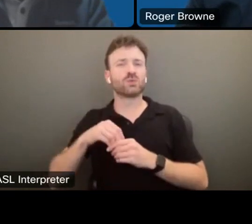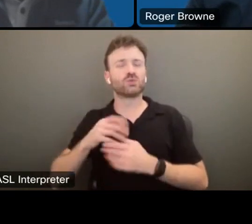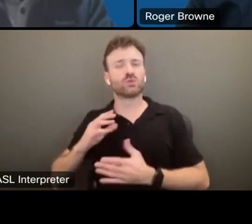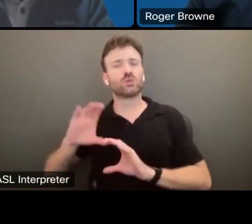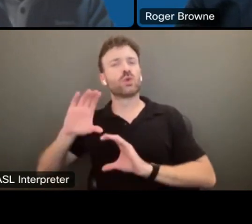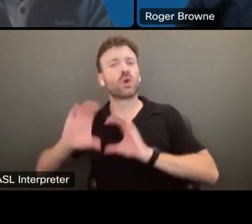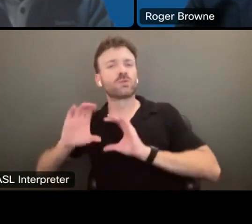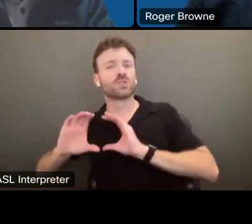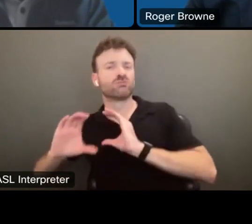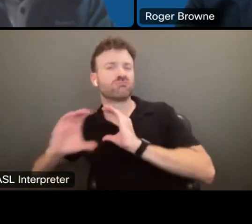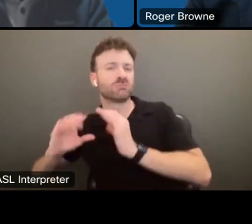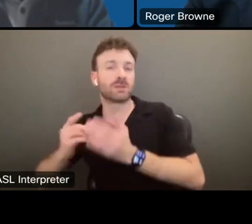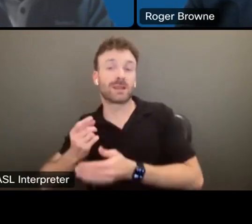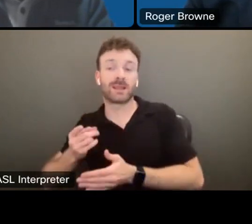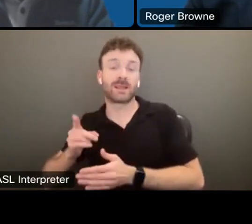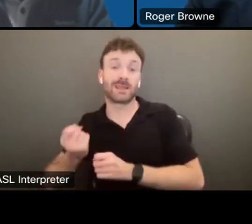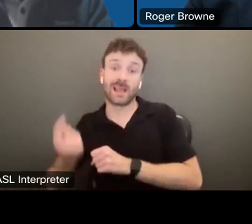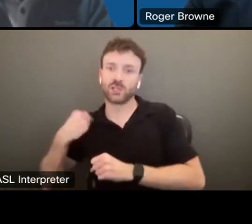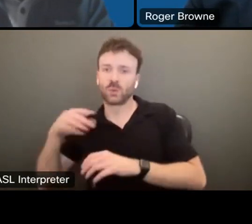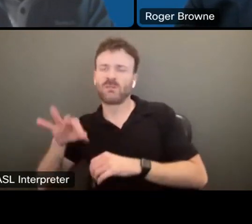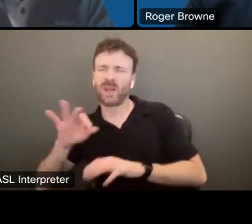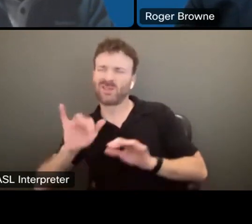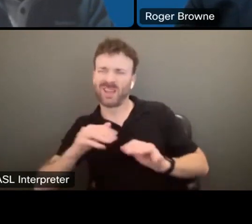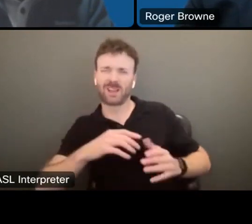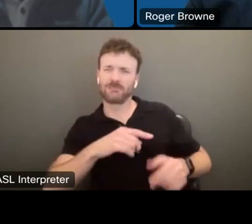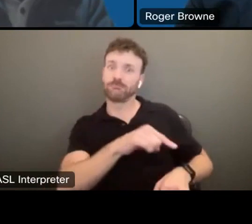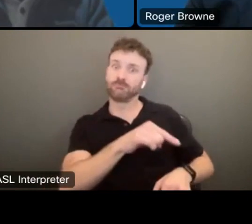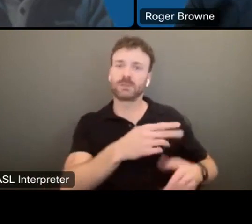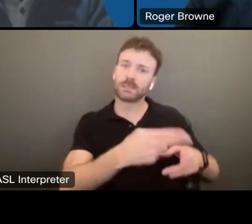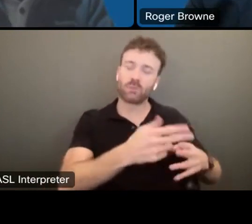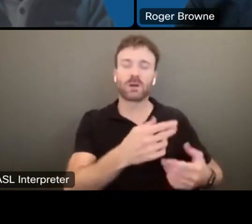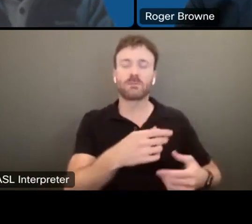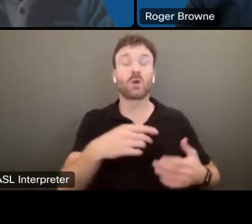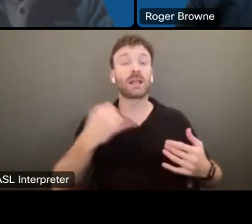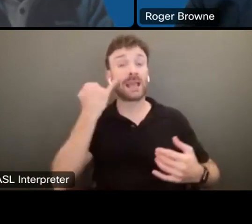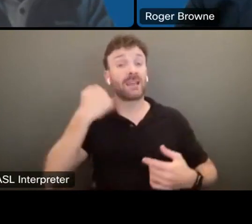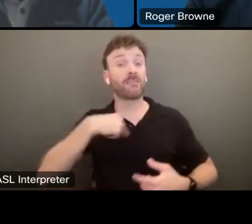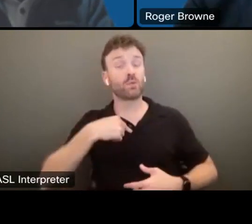But getting everybody onboard with the thinking that it's not acceptable to say we're only